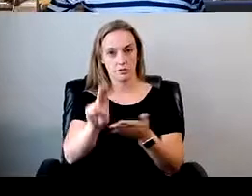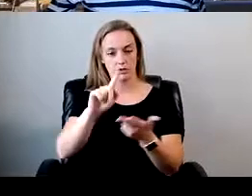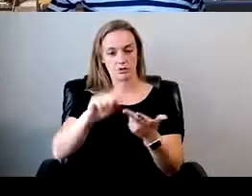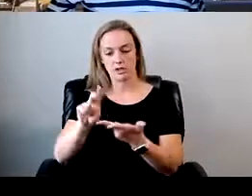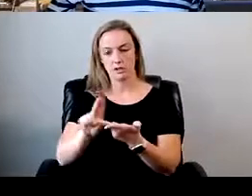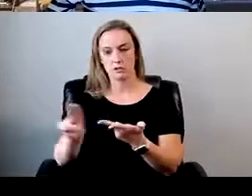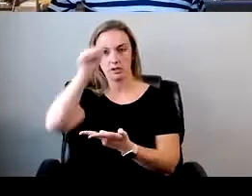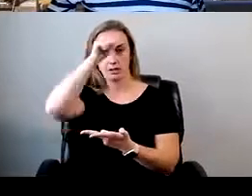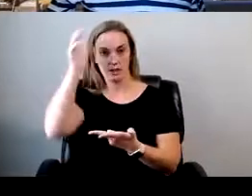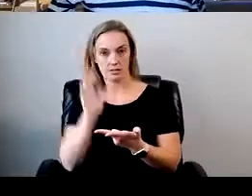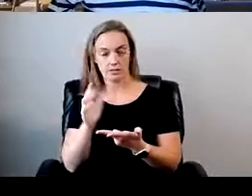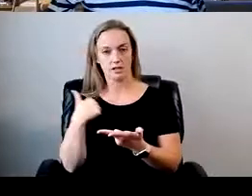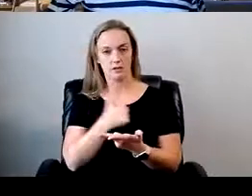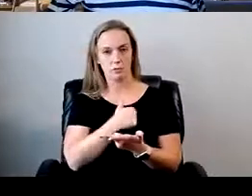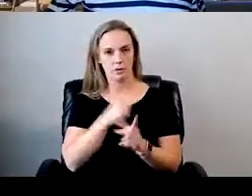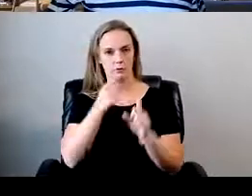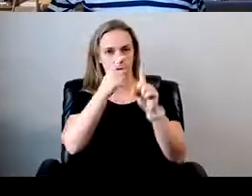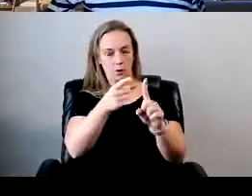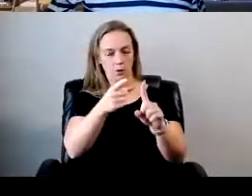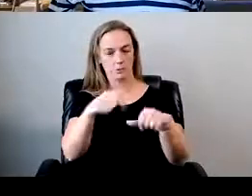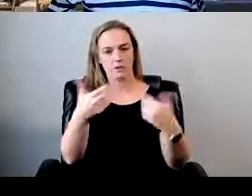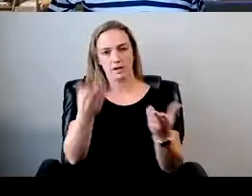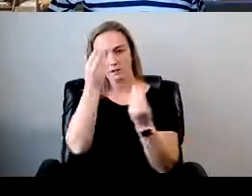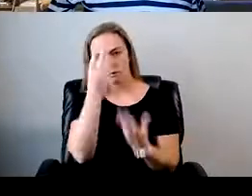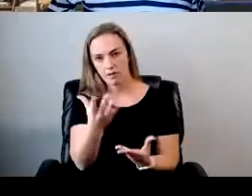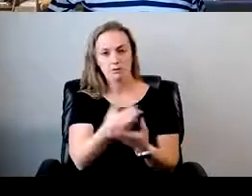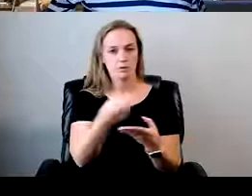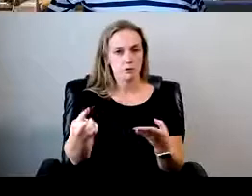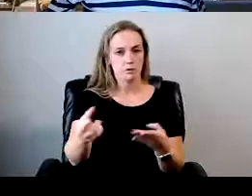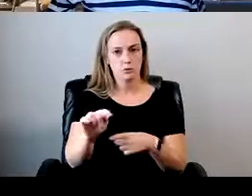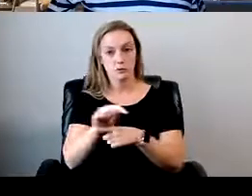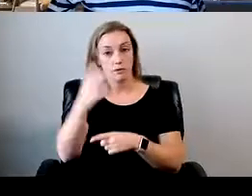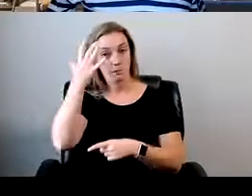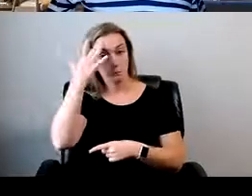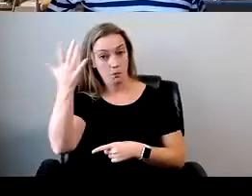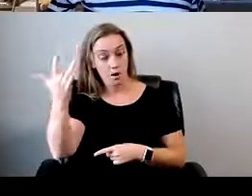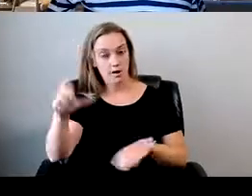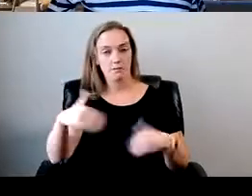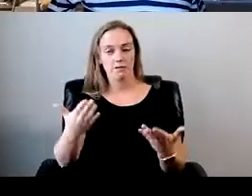And our role is to provide information, resources, and training, to promote quality mental health care